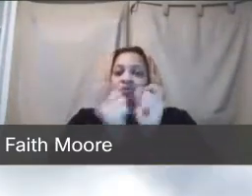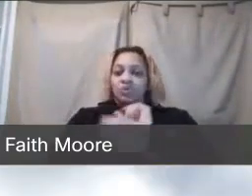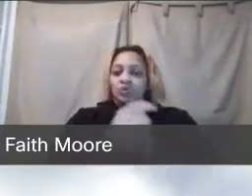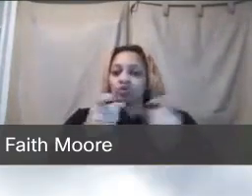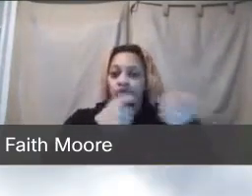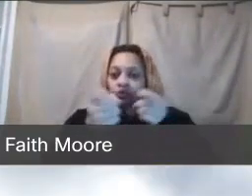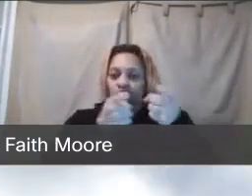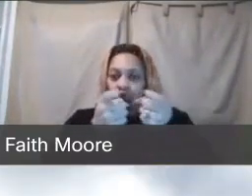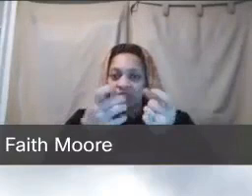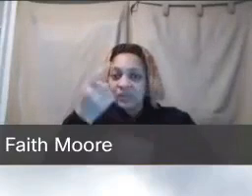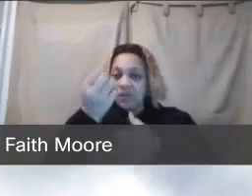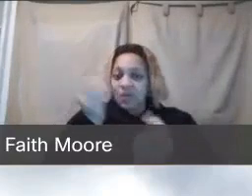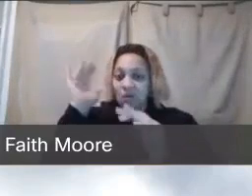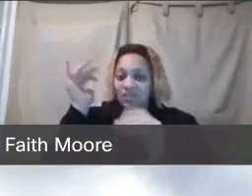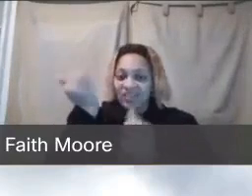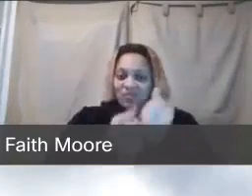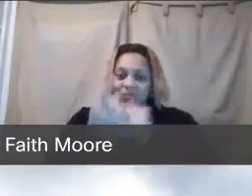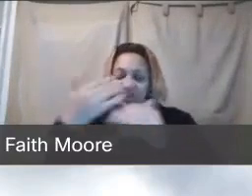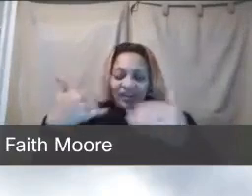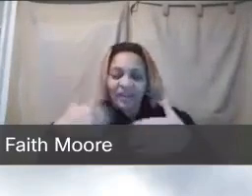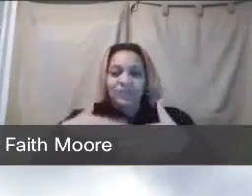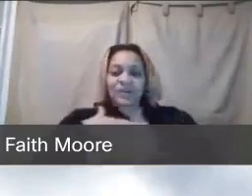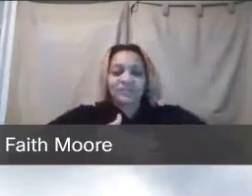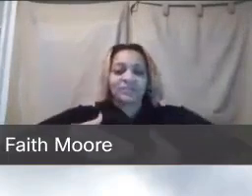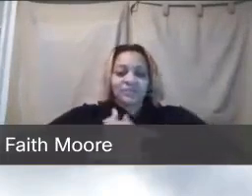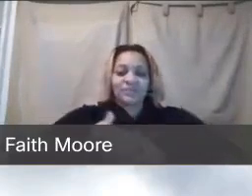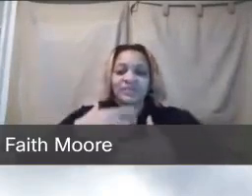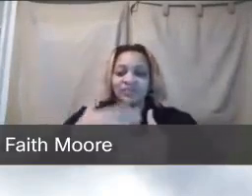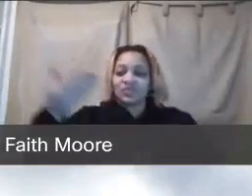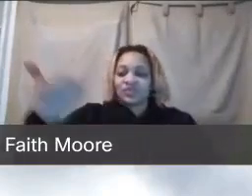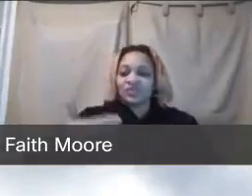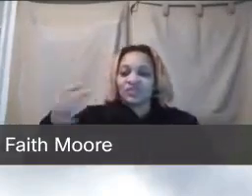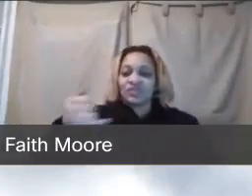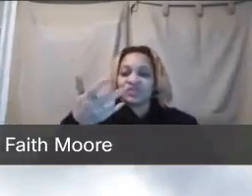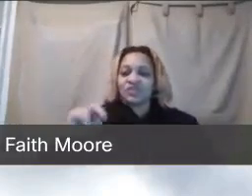Everyone's got that, and it's my pleasure to introduce Sean chameleon. The NPS deputy superintendent.